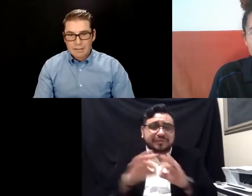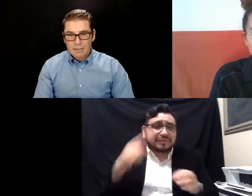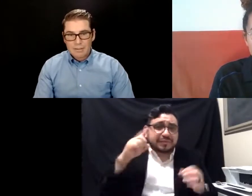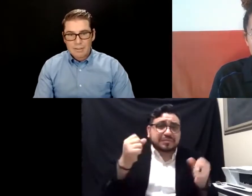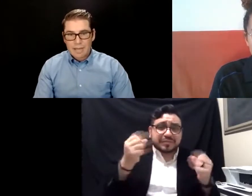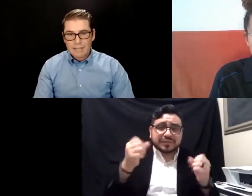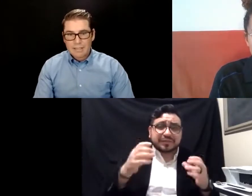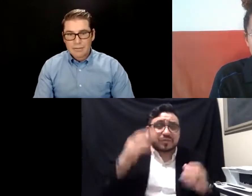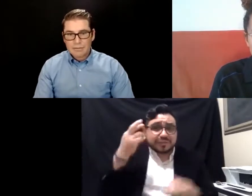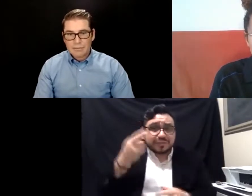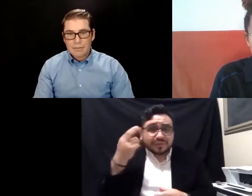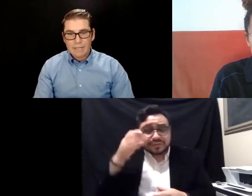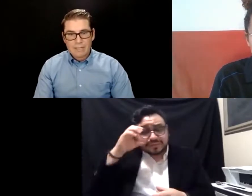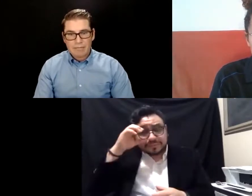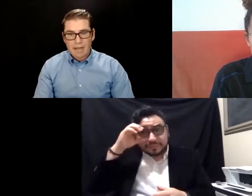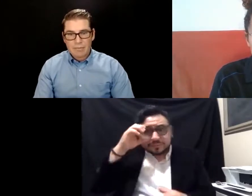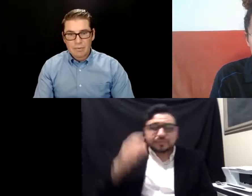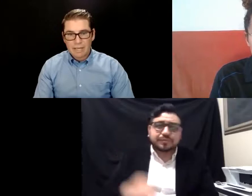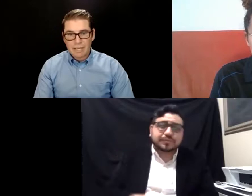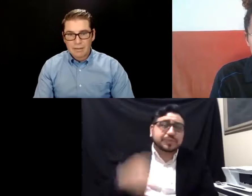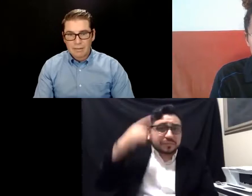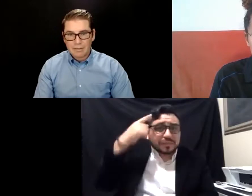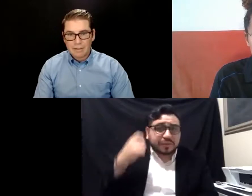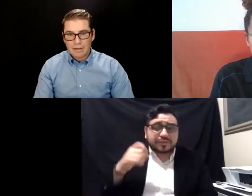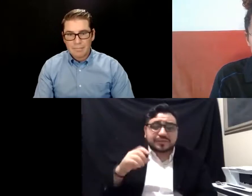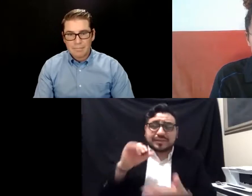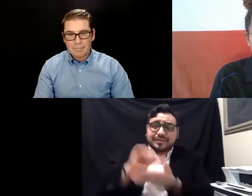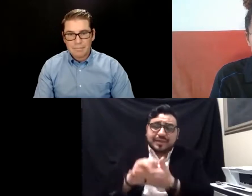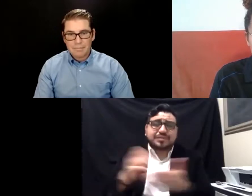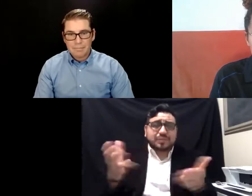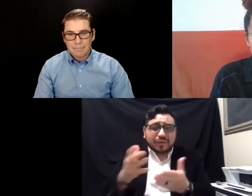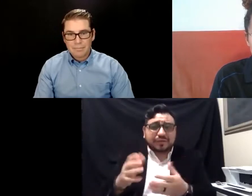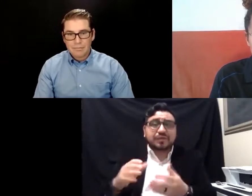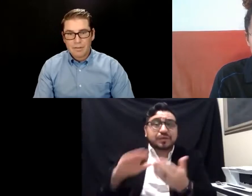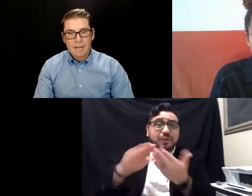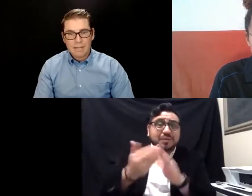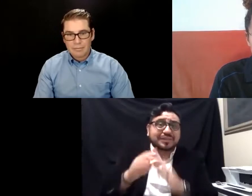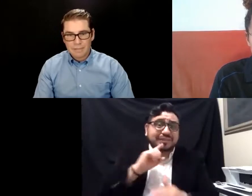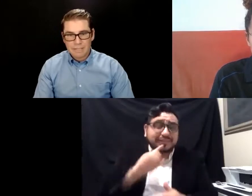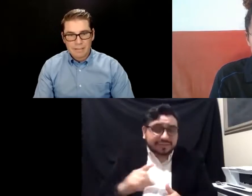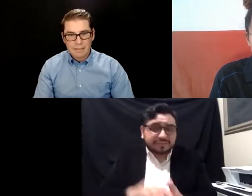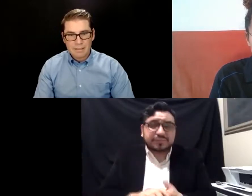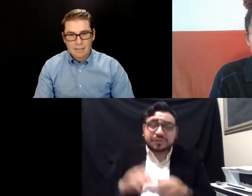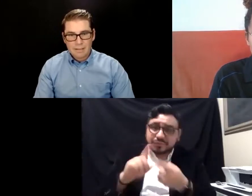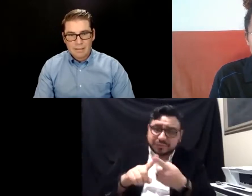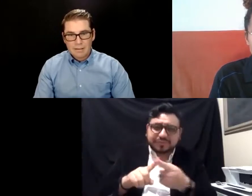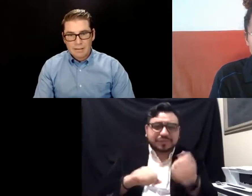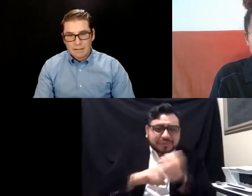So ASL truly is a valuable thing. For a lot of different reasons.